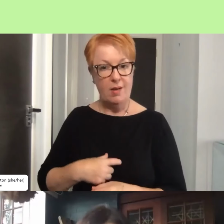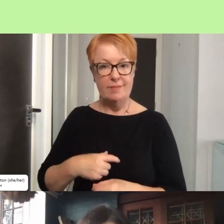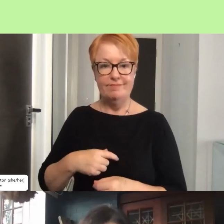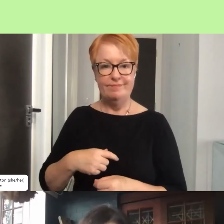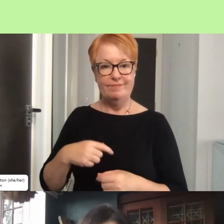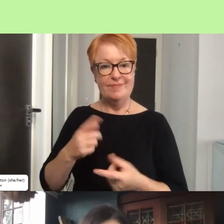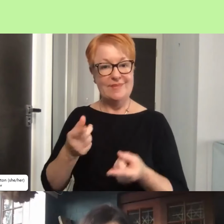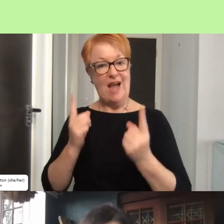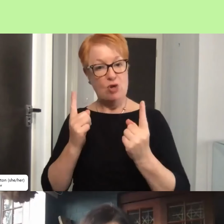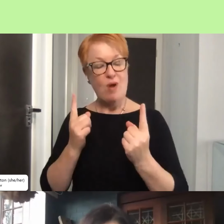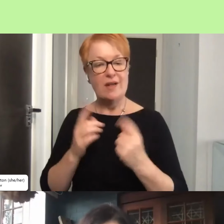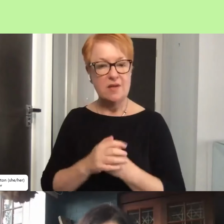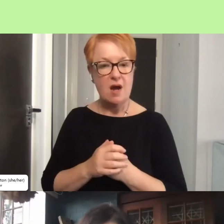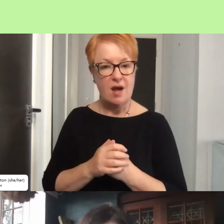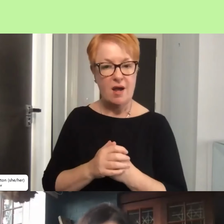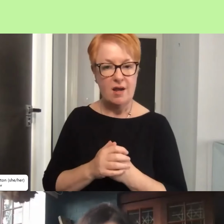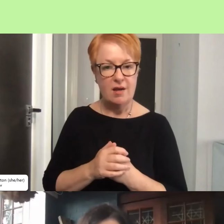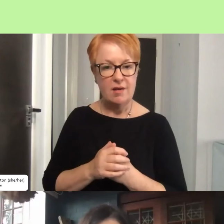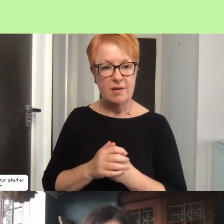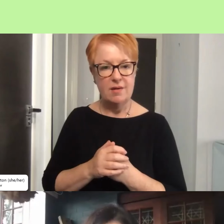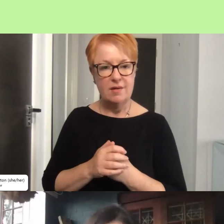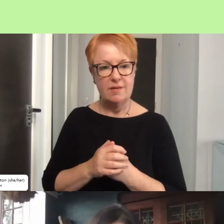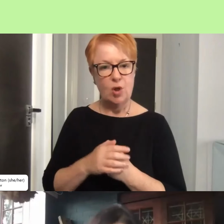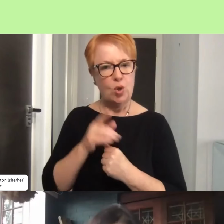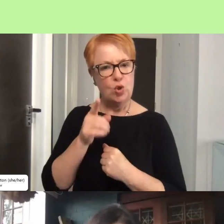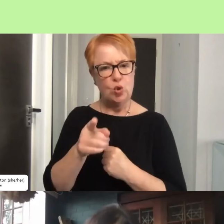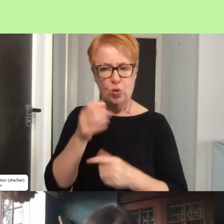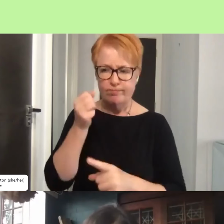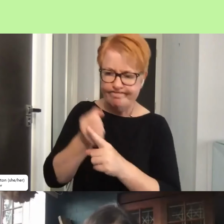the head to kind of work to change the organisational